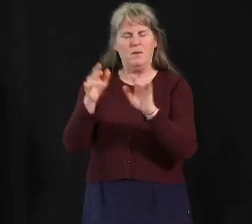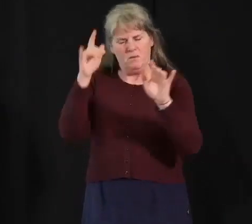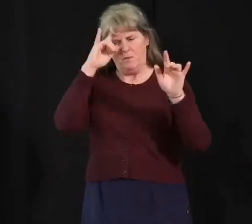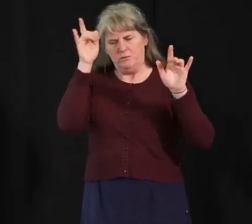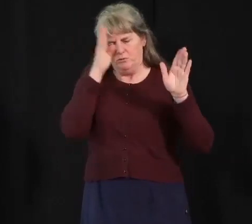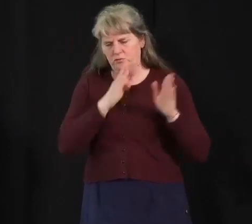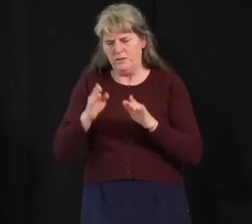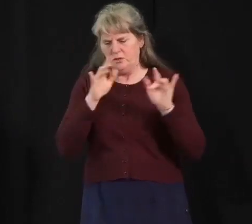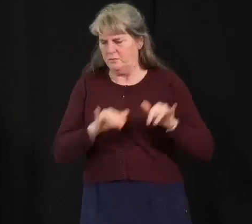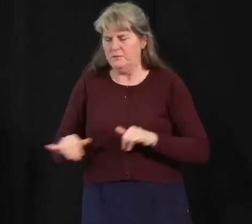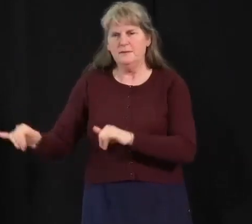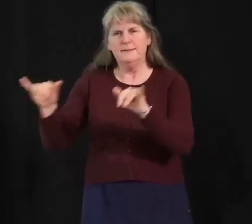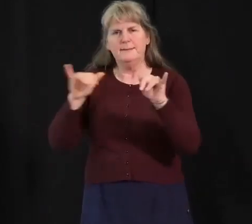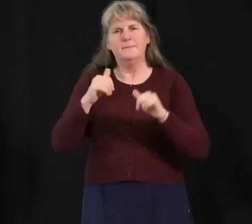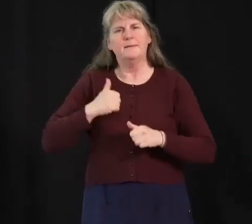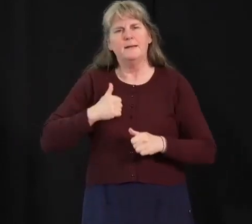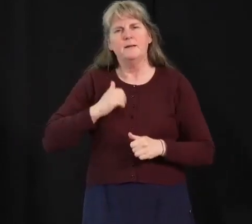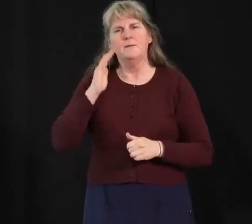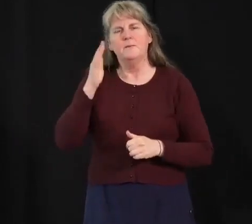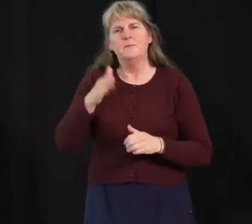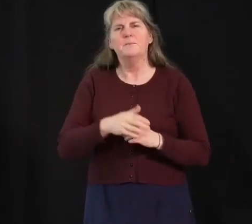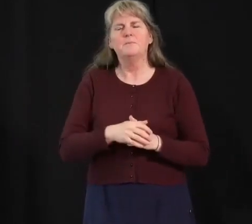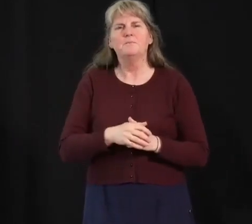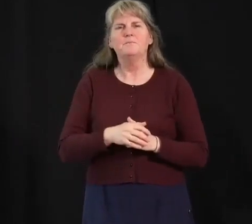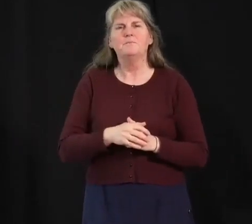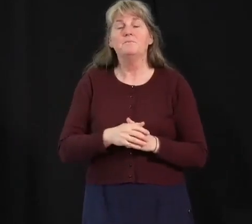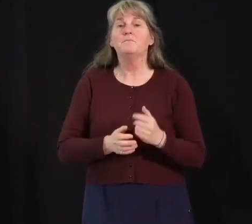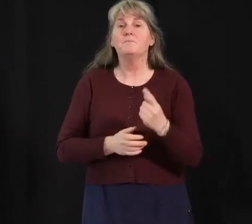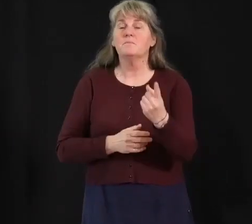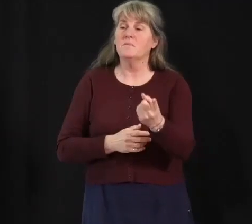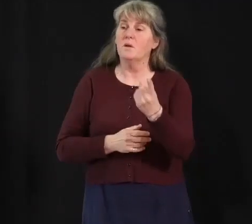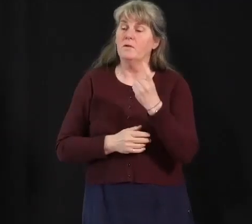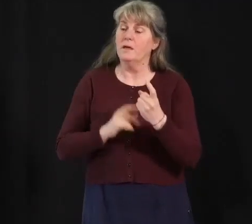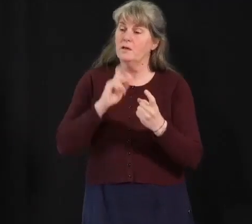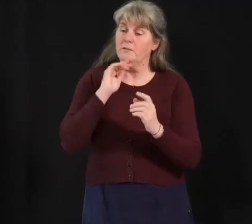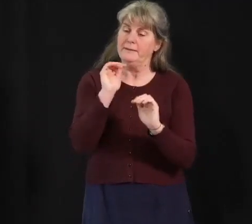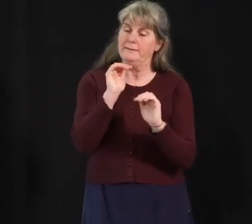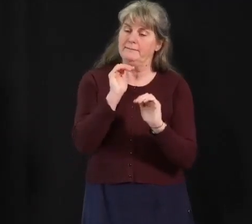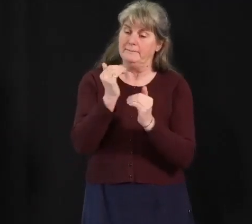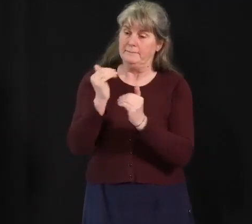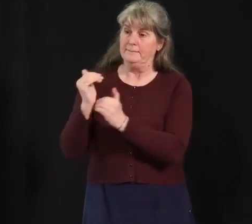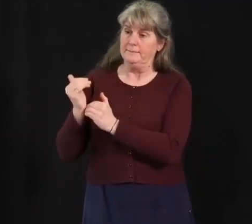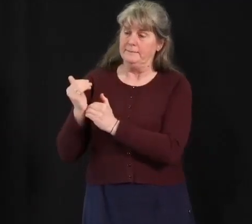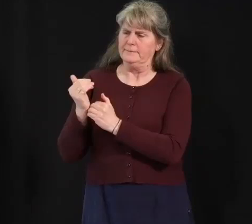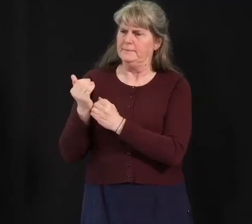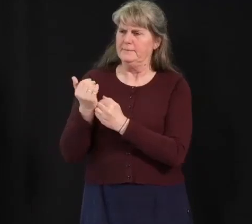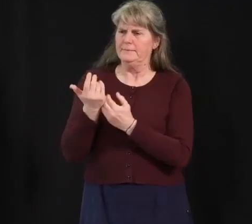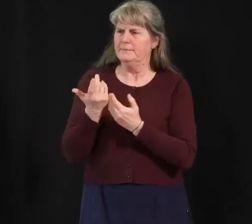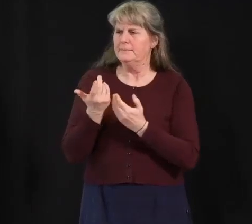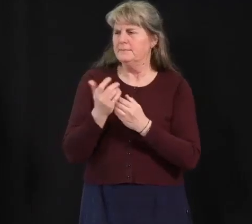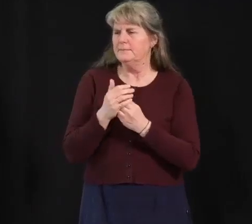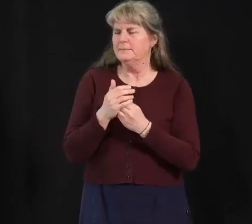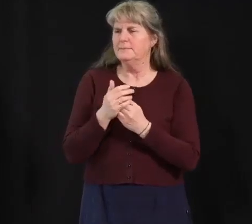common strategy, a common approach and a common way of assessing priorities for opening